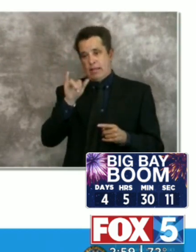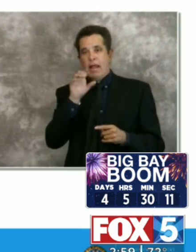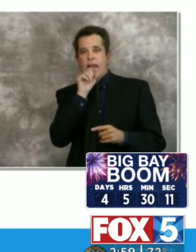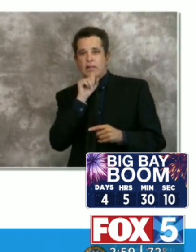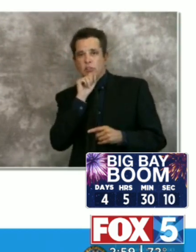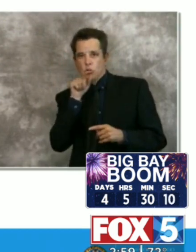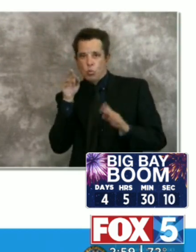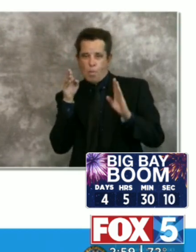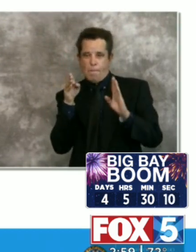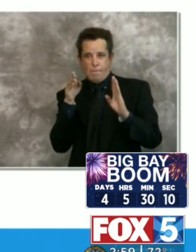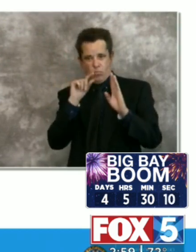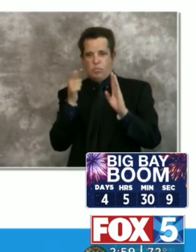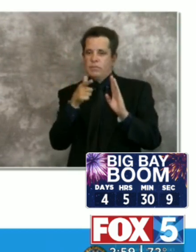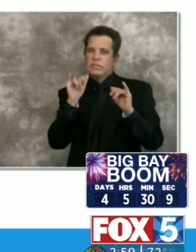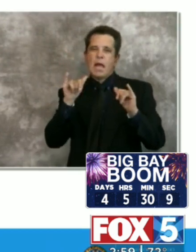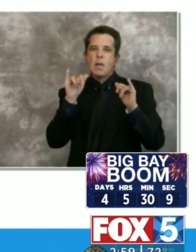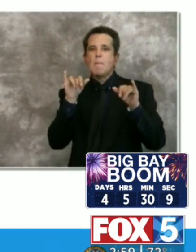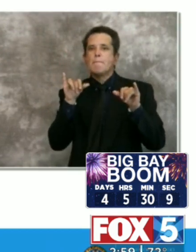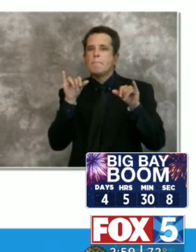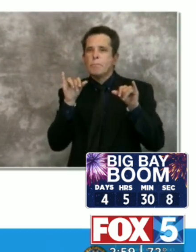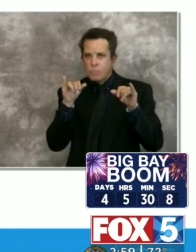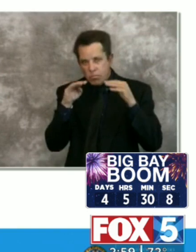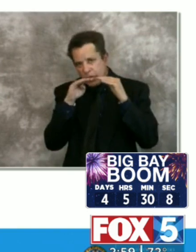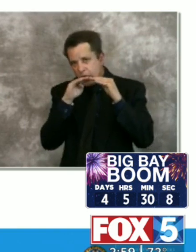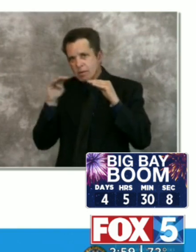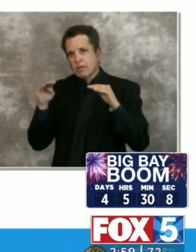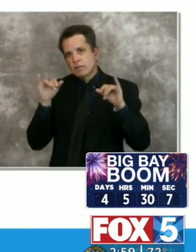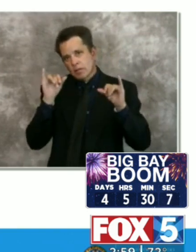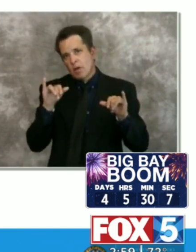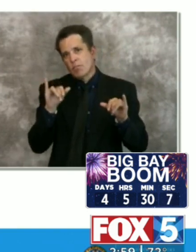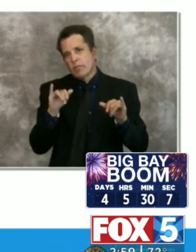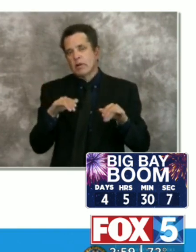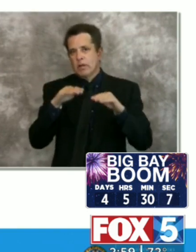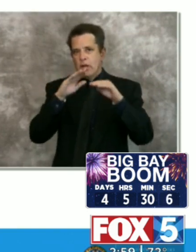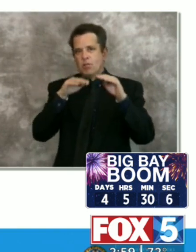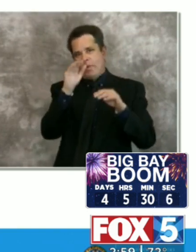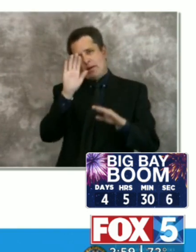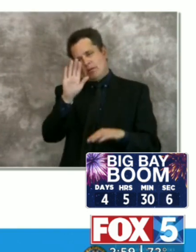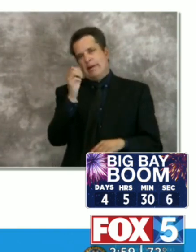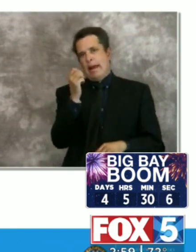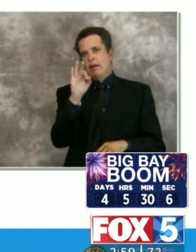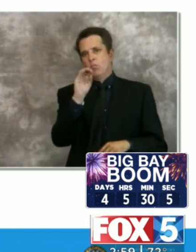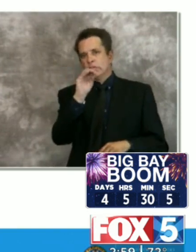THE 20 TO 29 YEAR-OLD AGE GROUP INCREASING 30 TO 39 OLD